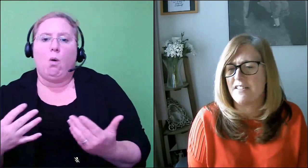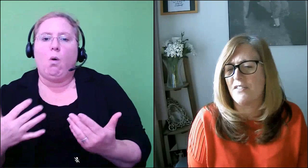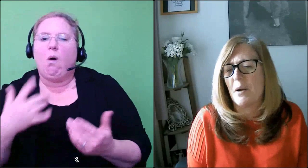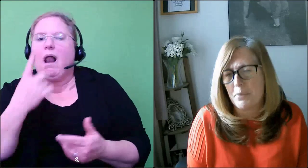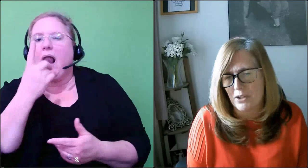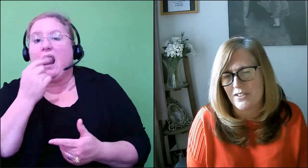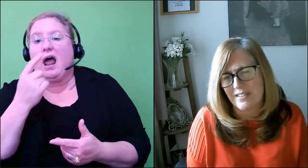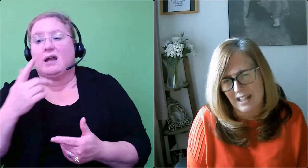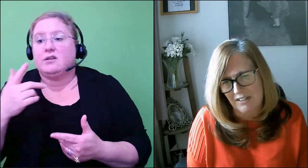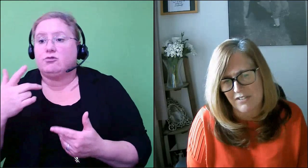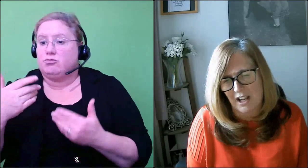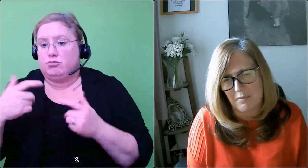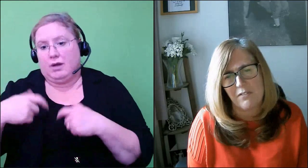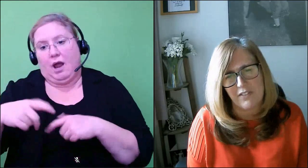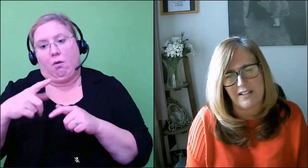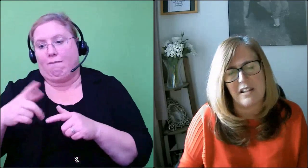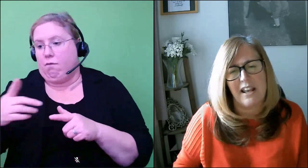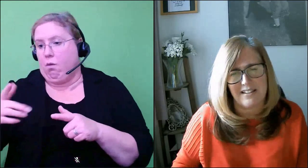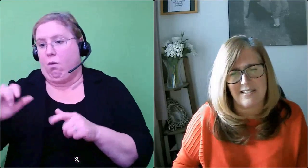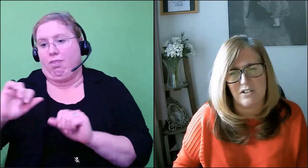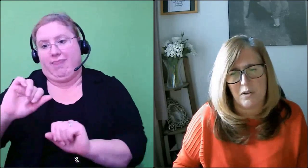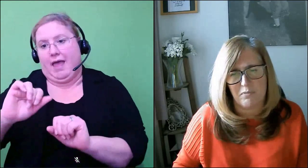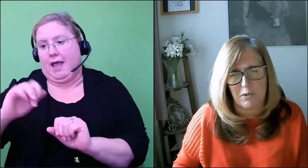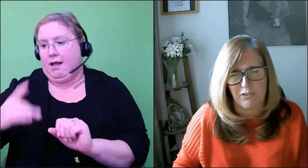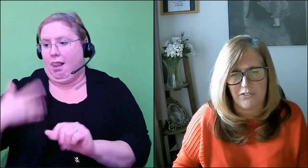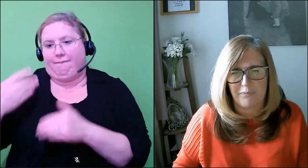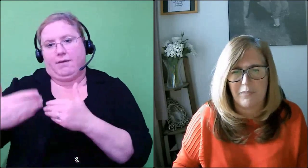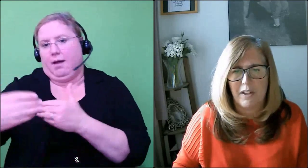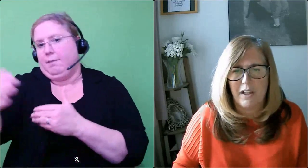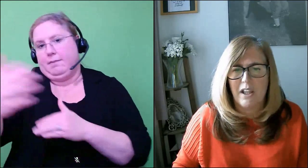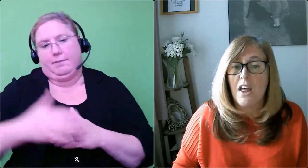rest of that person's lifetime, if that's less than 12 months.